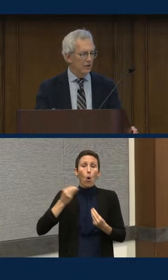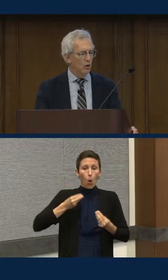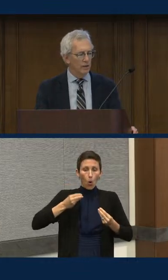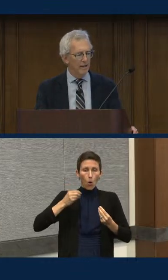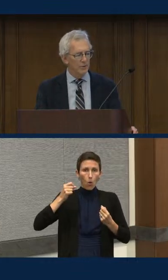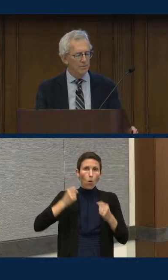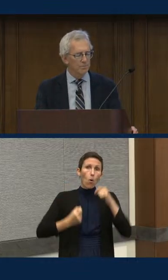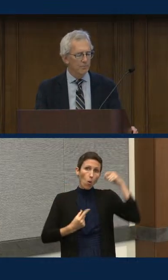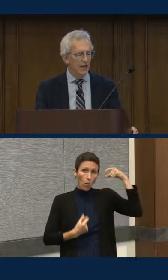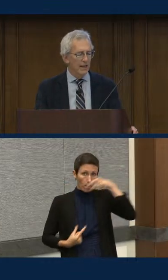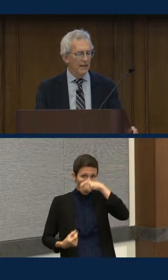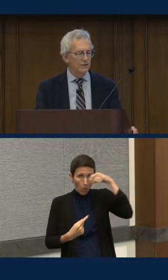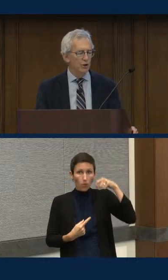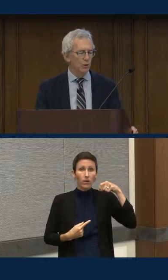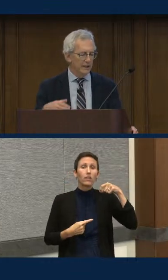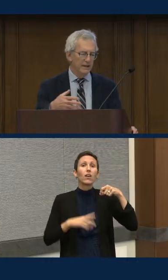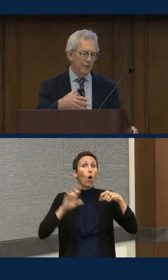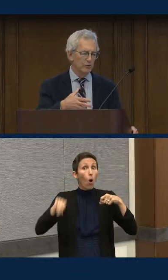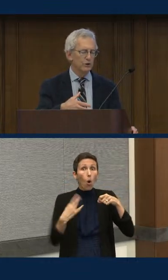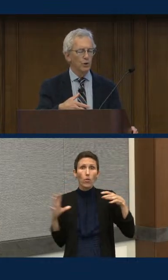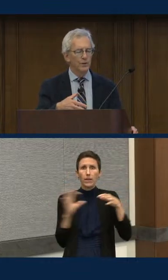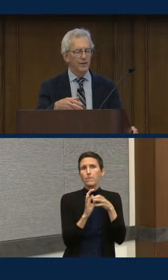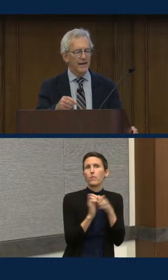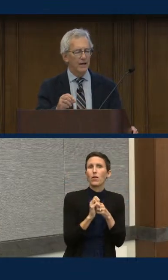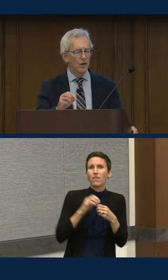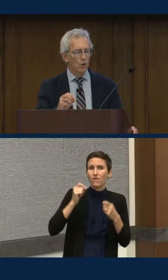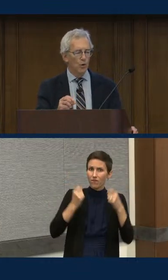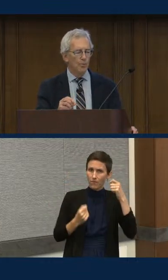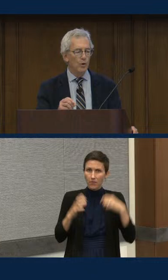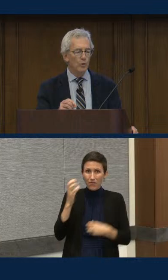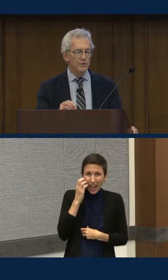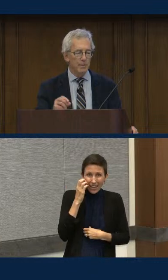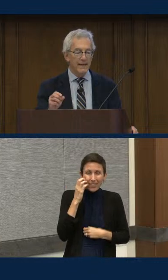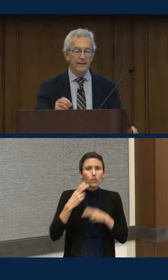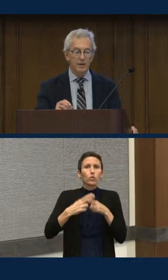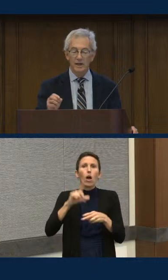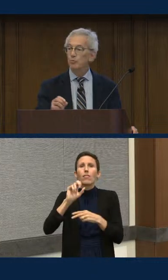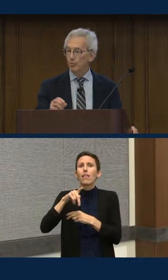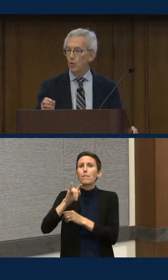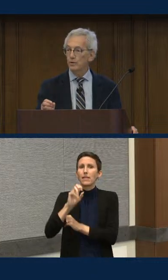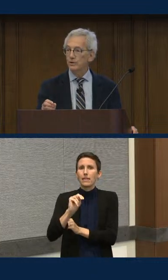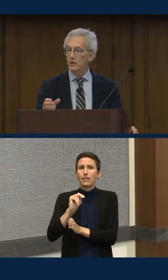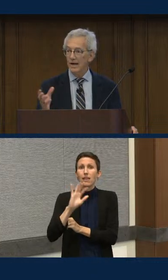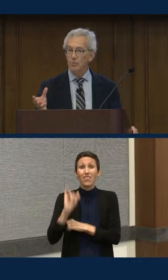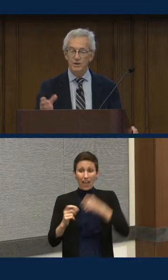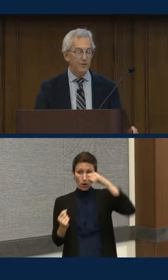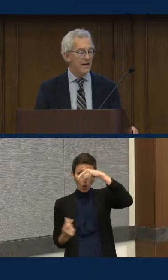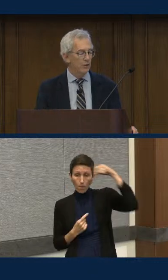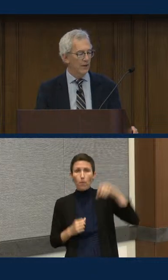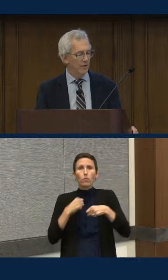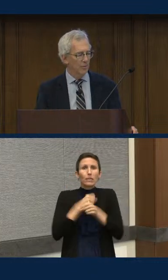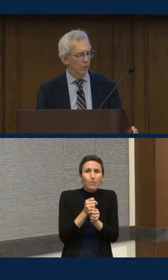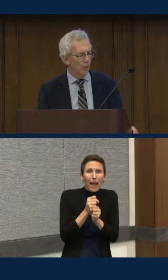in fat he called leptin. The hormone was made in proportion